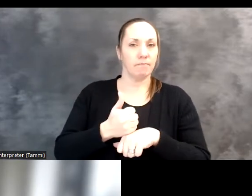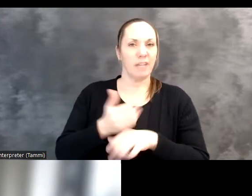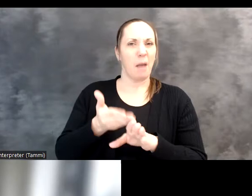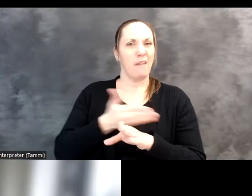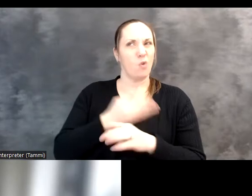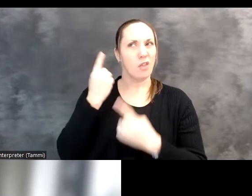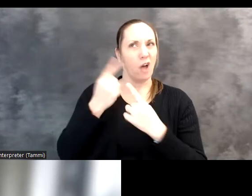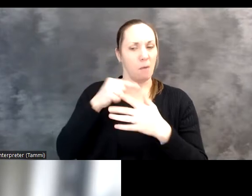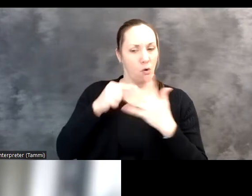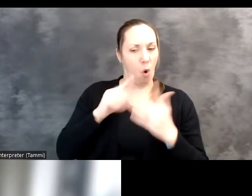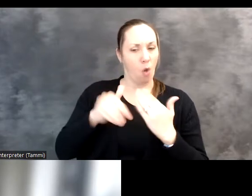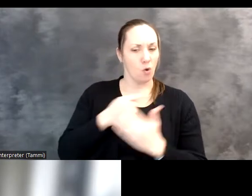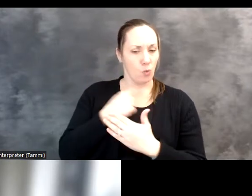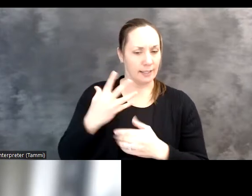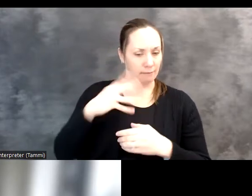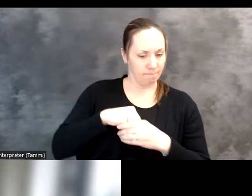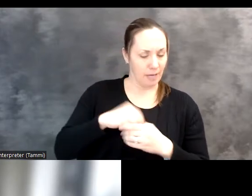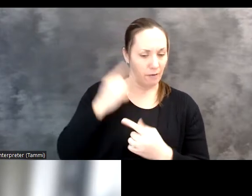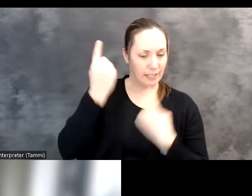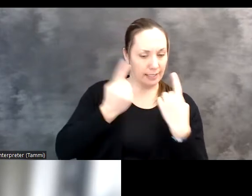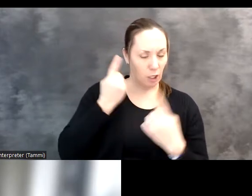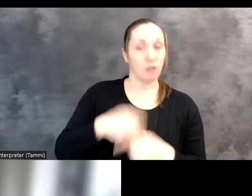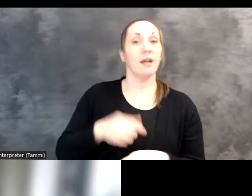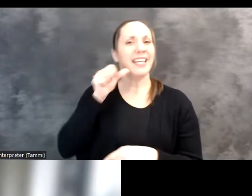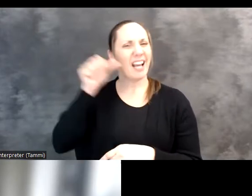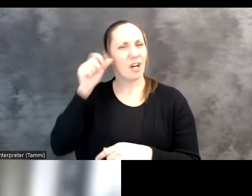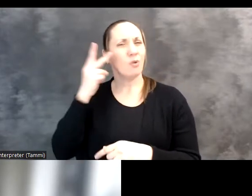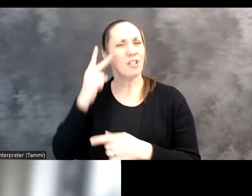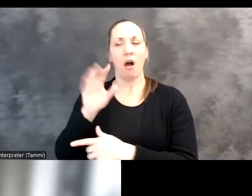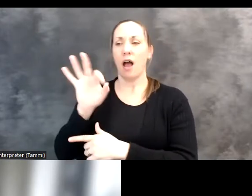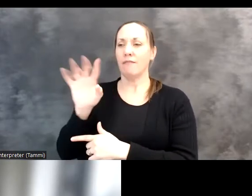as long as appropriate safeguards and careful foresight have